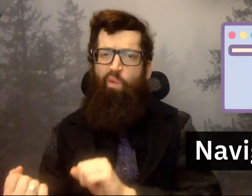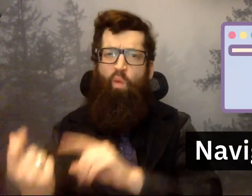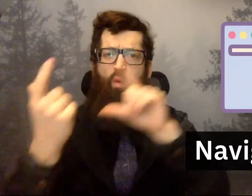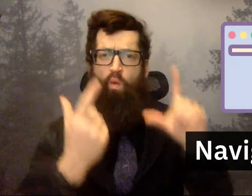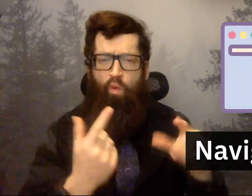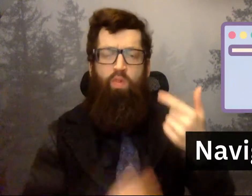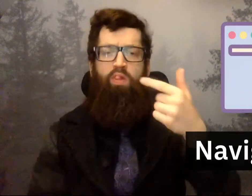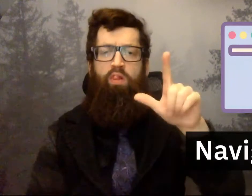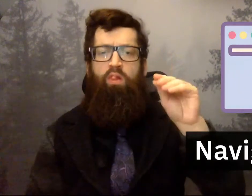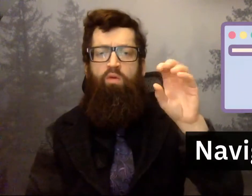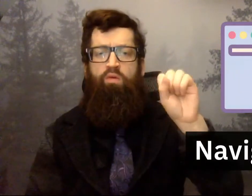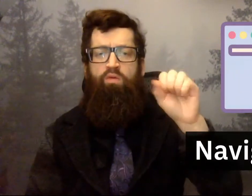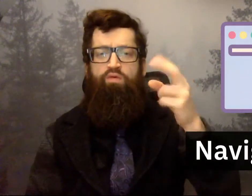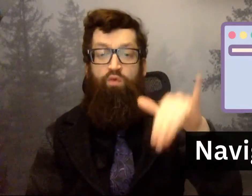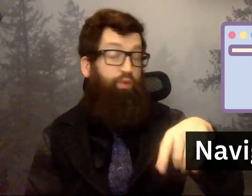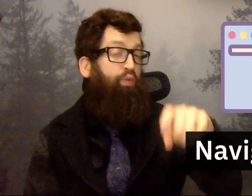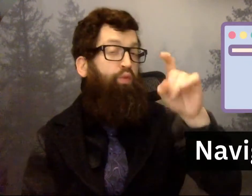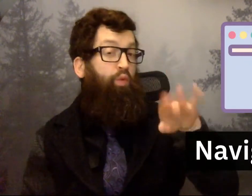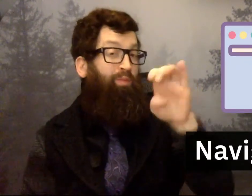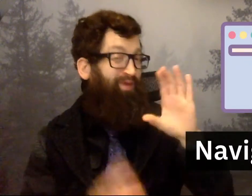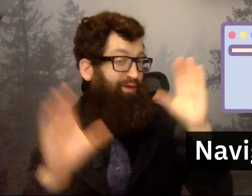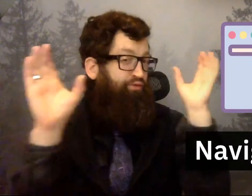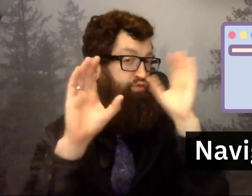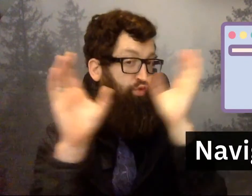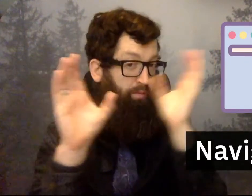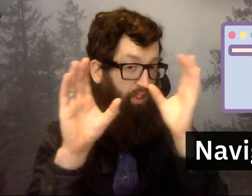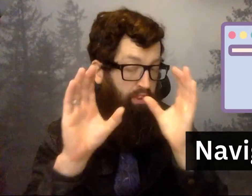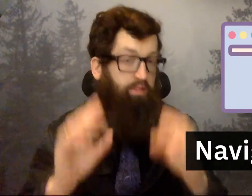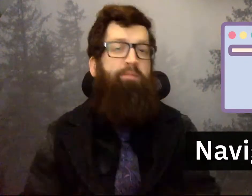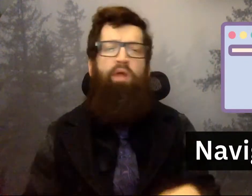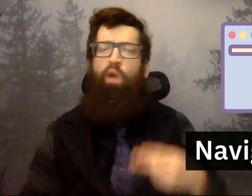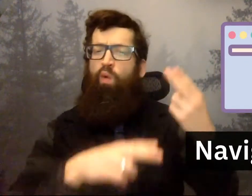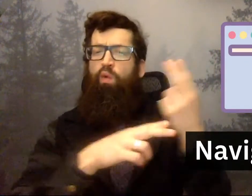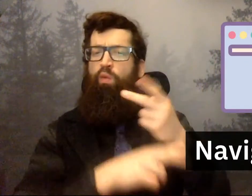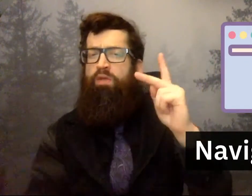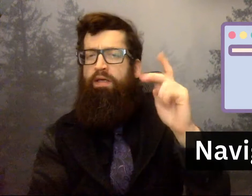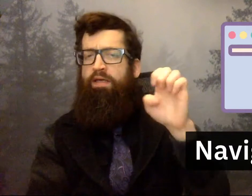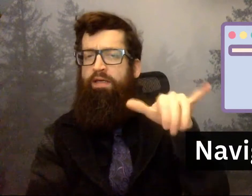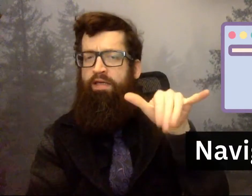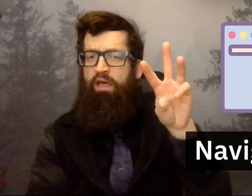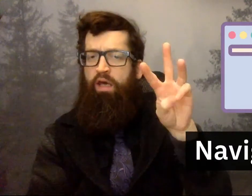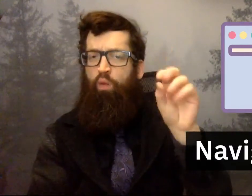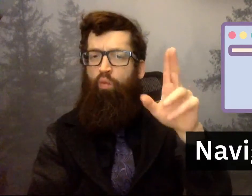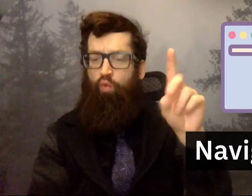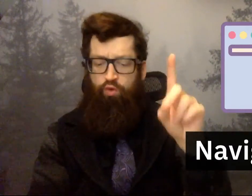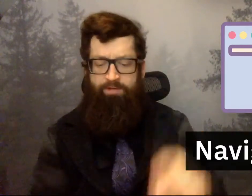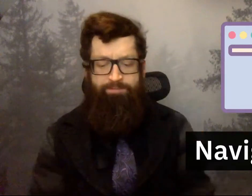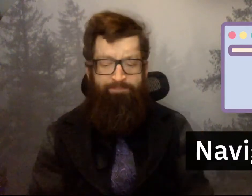The glossary's keyword search functions should be supported in both languages.